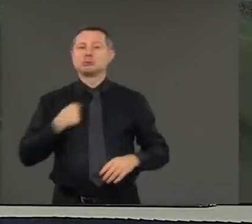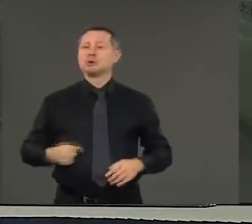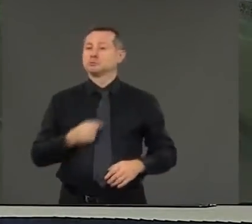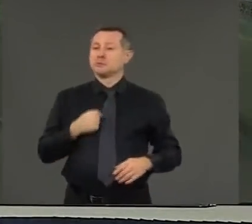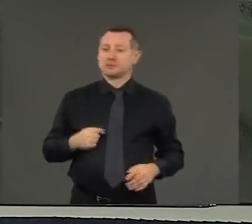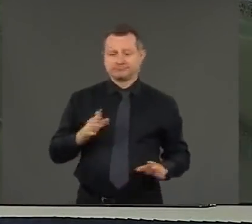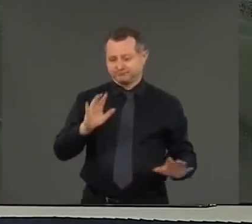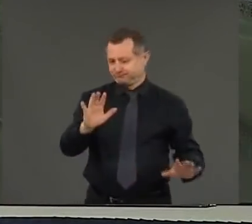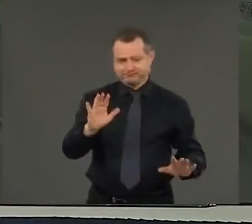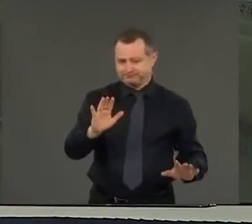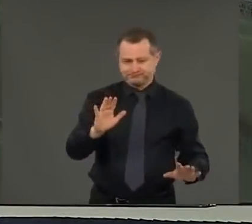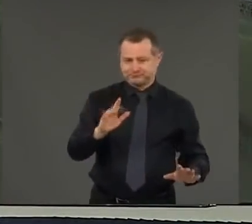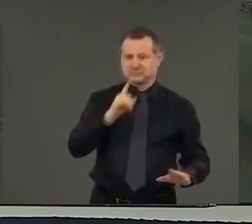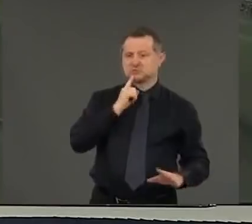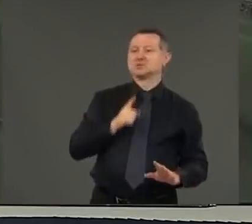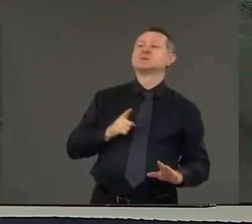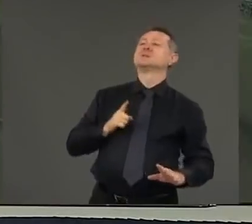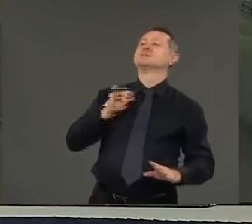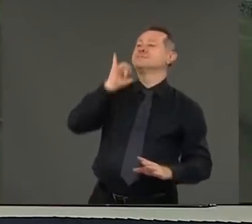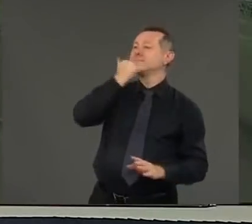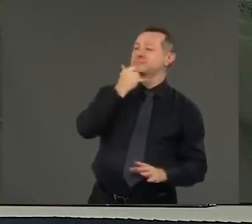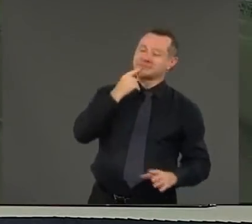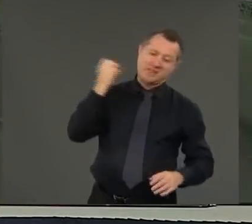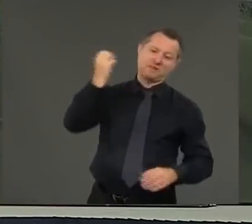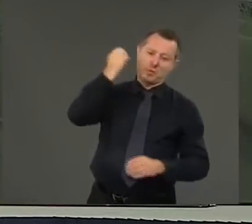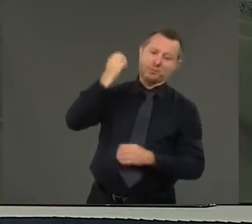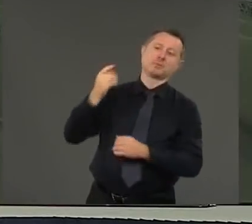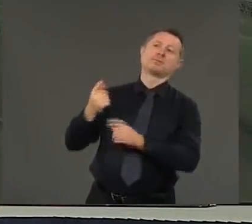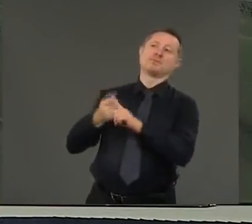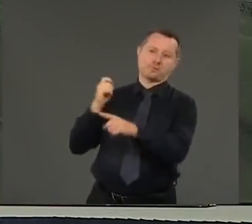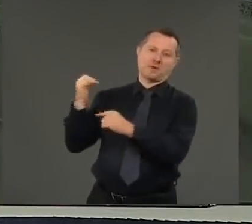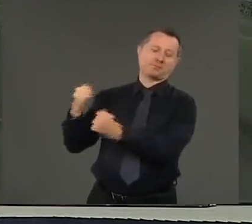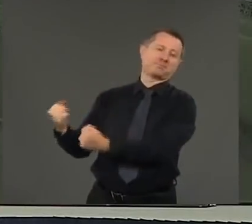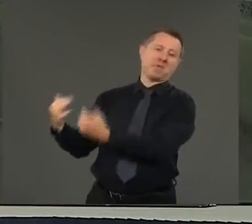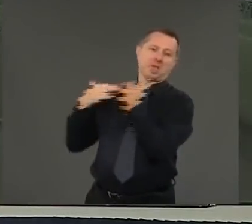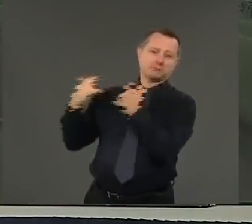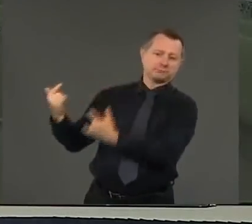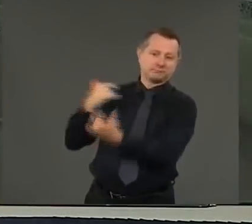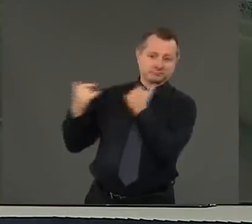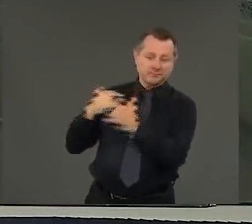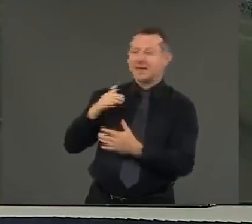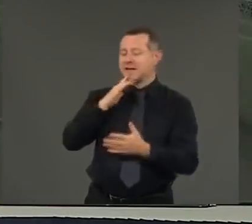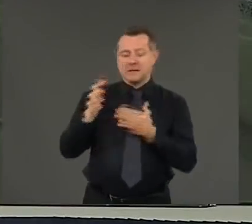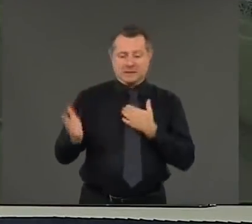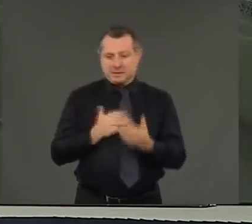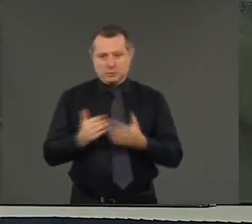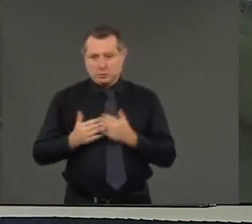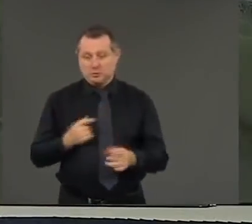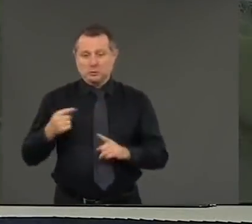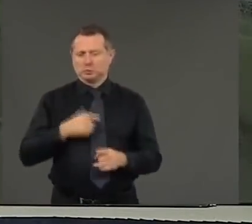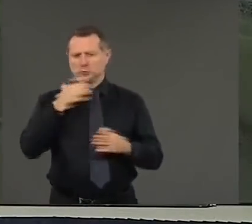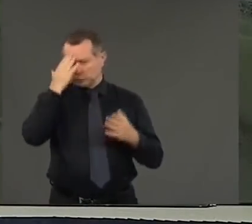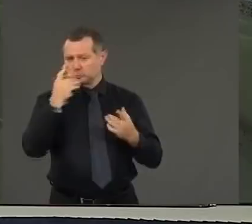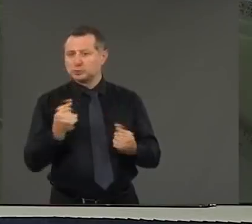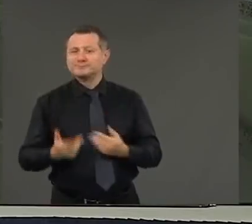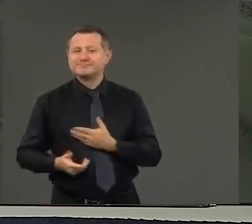GOVERNMENT DIDN'T KNOW WHAT IT WAS TALKING ABOUT WHEN IT SAID THE VIRUS WAS IN CHINA, THEY NEEDED A MAP BECAUSE THE VIRUS WAS IN EUROPE AND IT CAME HERE